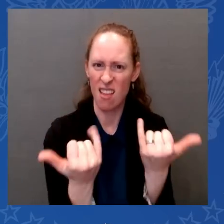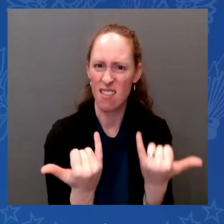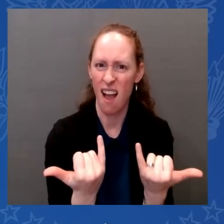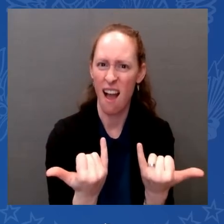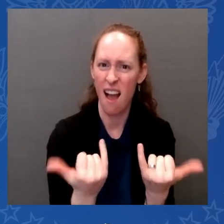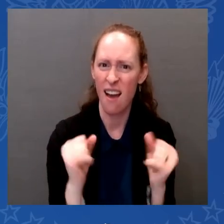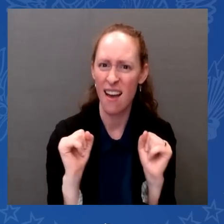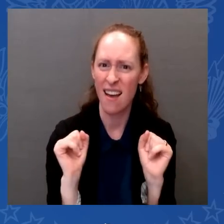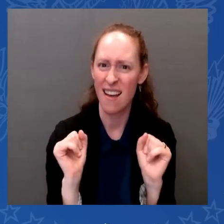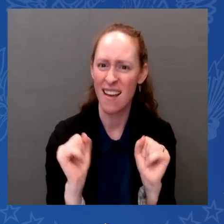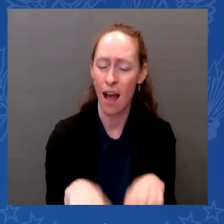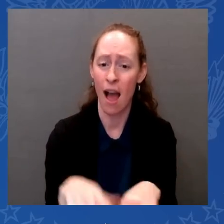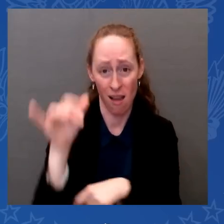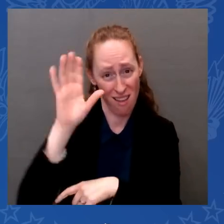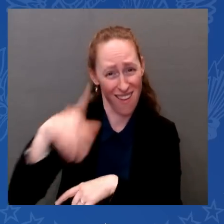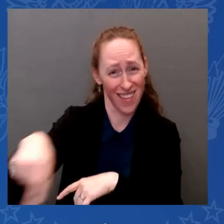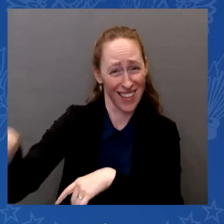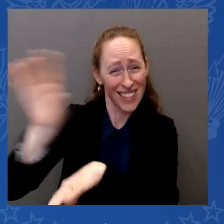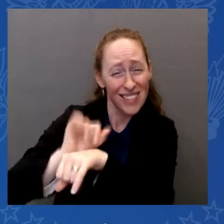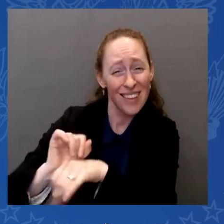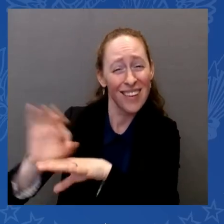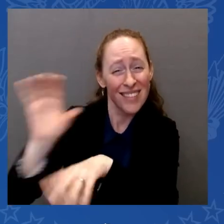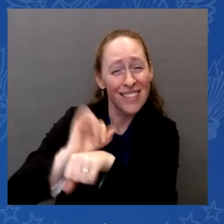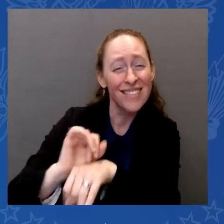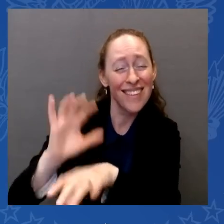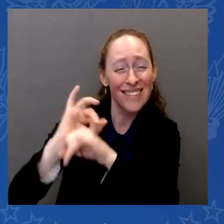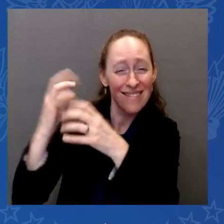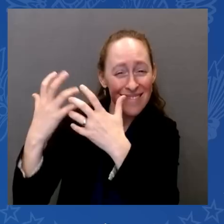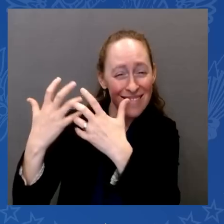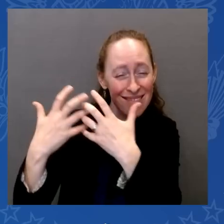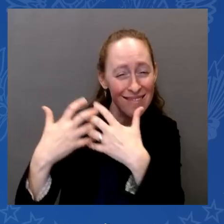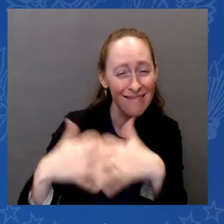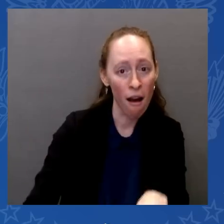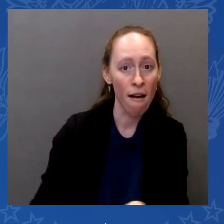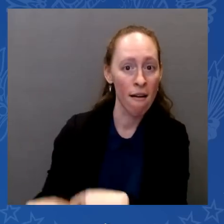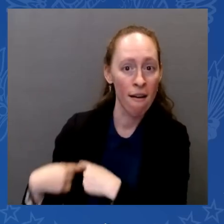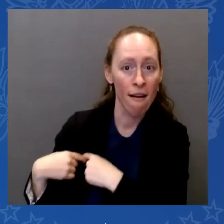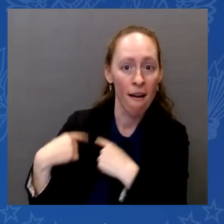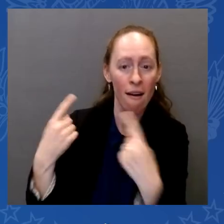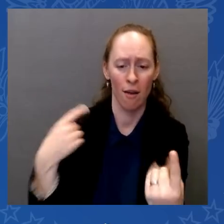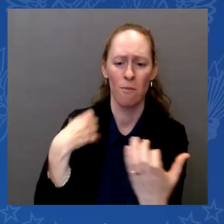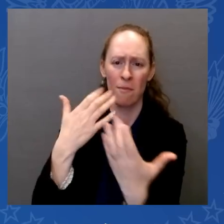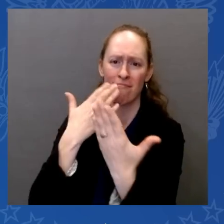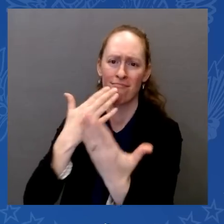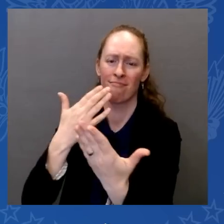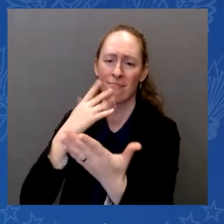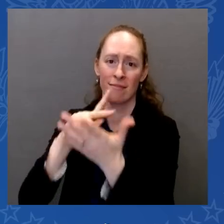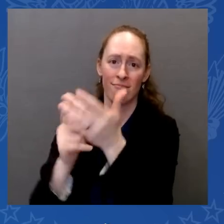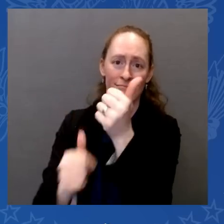I want to thank the Secretary of Education -- there he is -- Secretary of Education Cardona, who is here with me today.